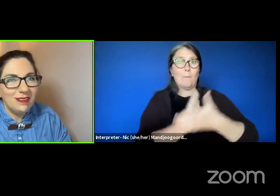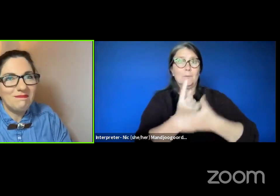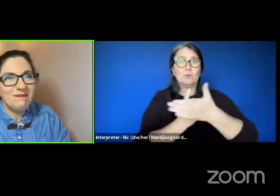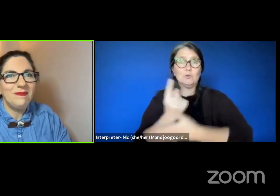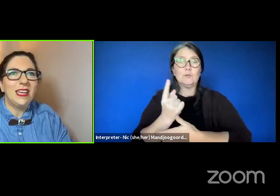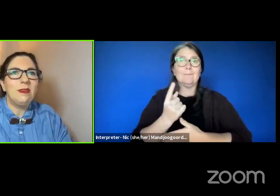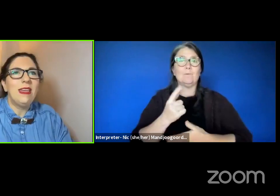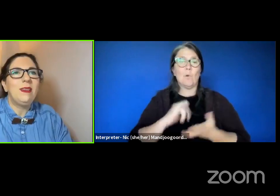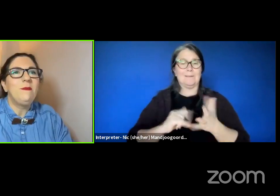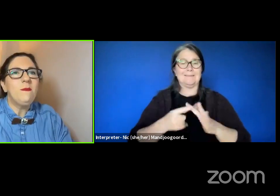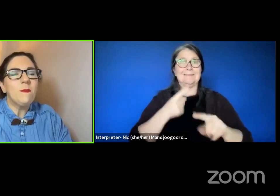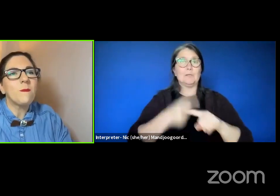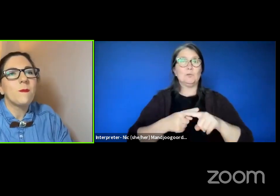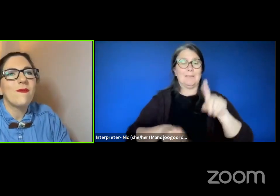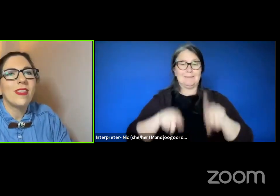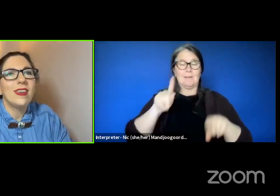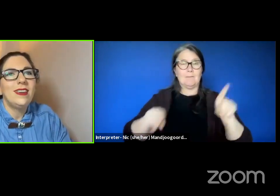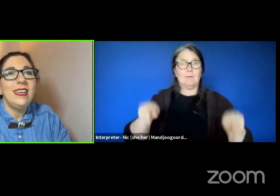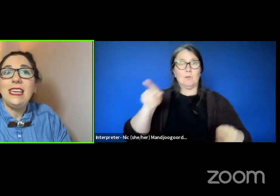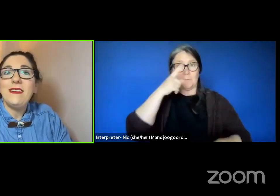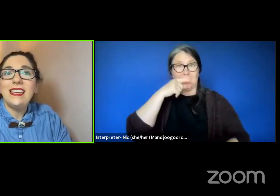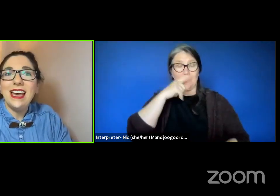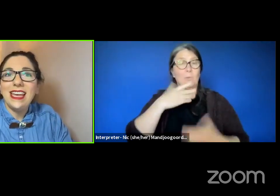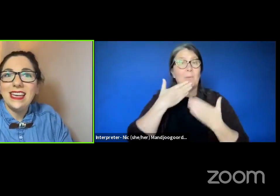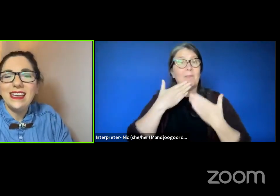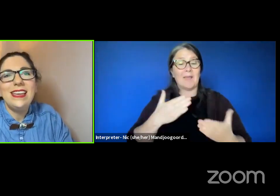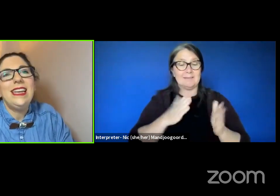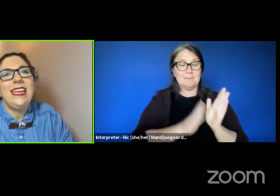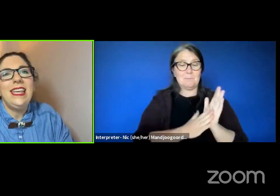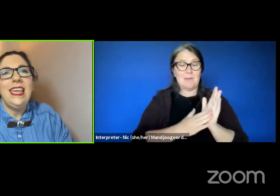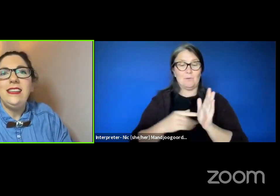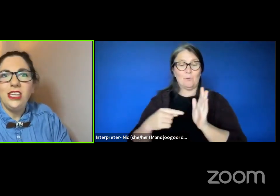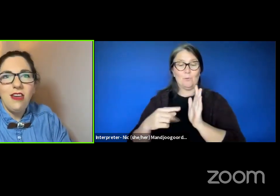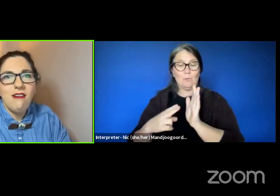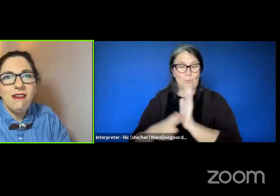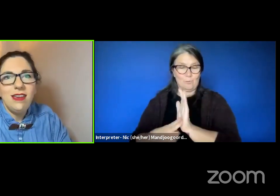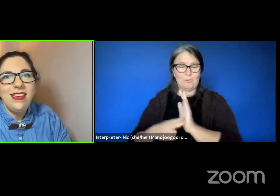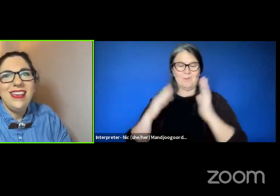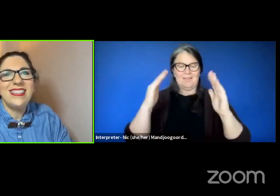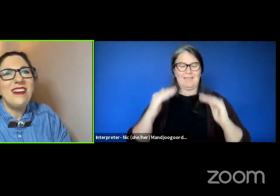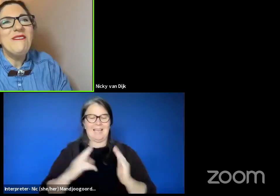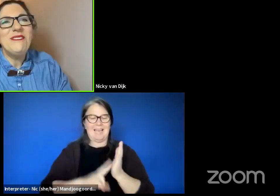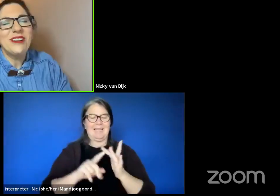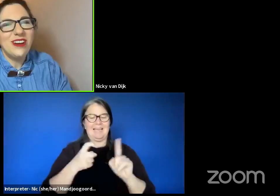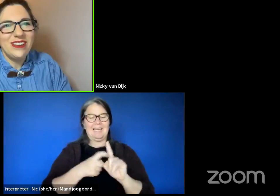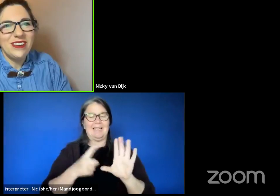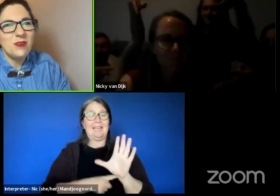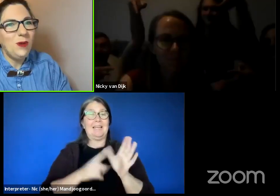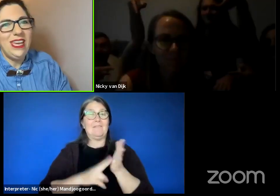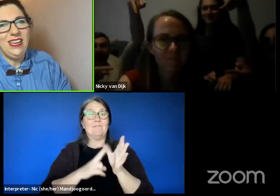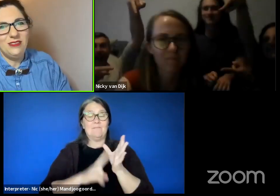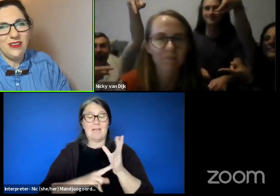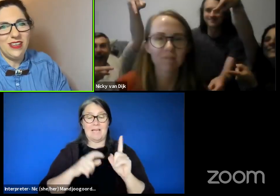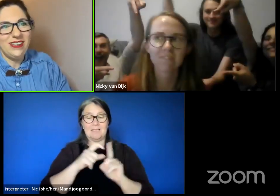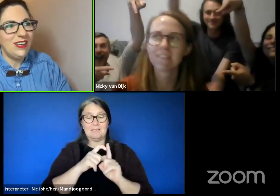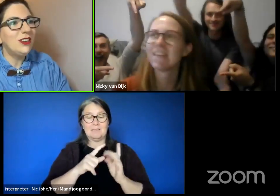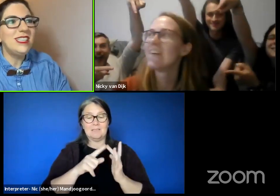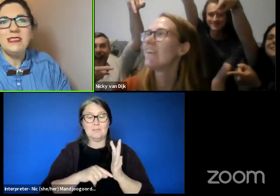networking opportunities. agenda diverse person agenda diverse personnel. Thank you diverse personnel. Thank you, Matthew.